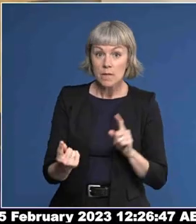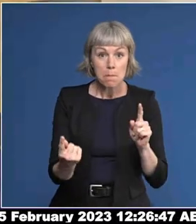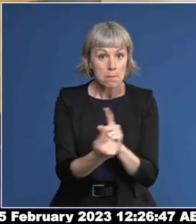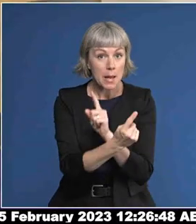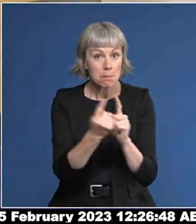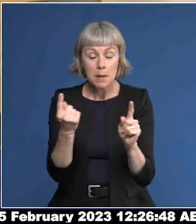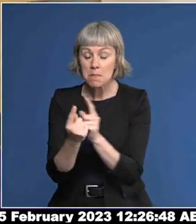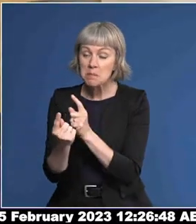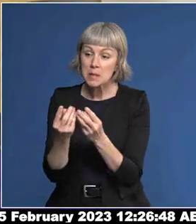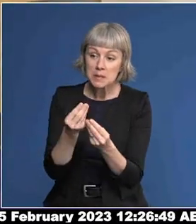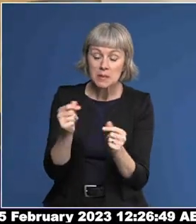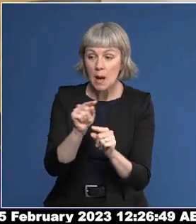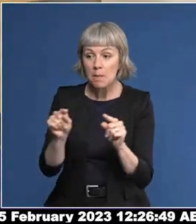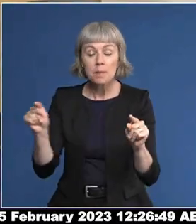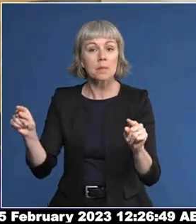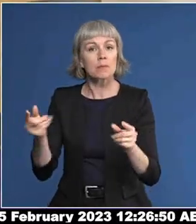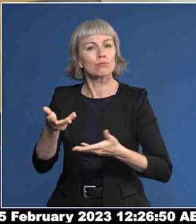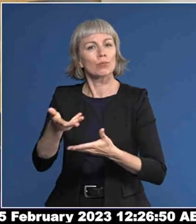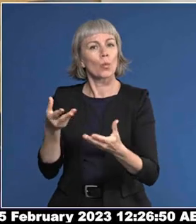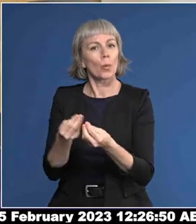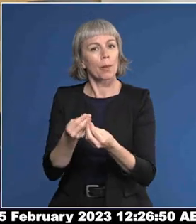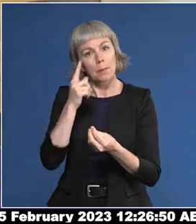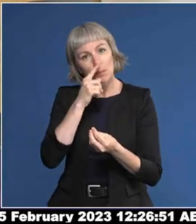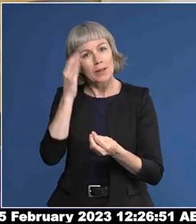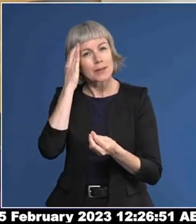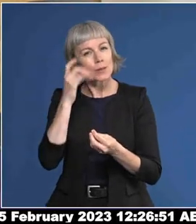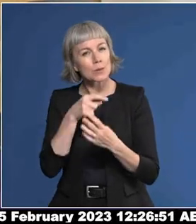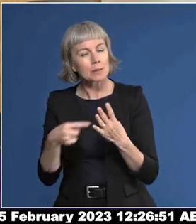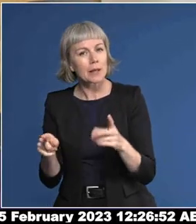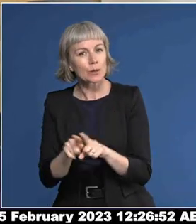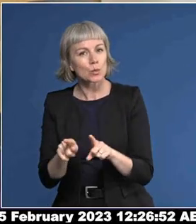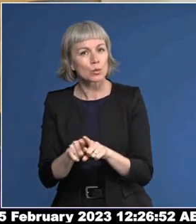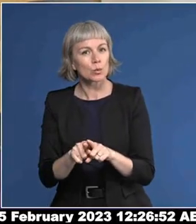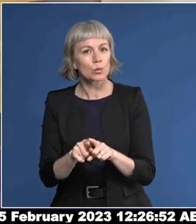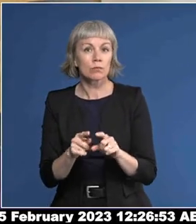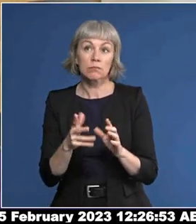with - who live with intellectual disability who live in the northern part of Tasmania.